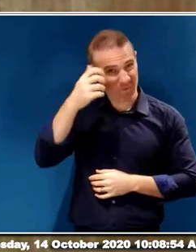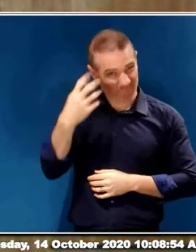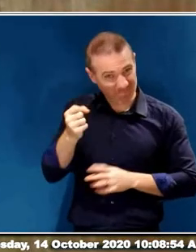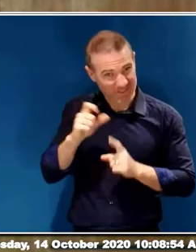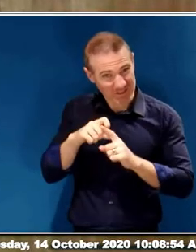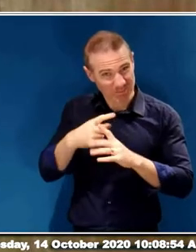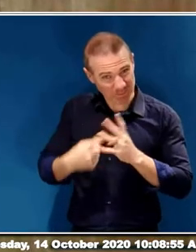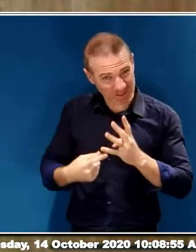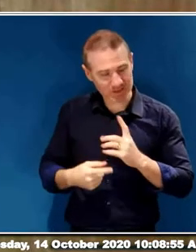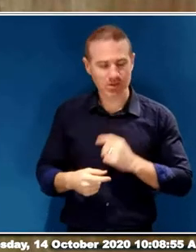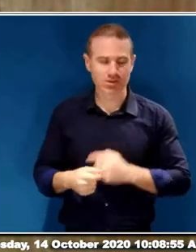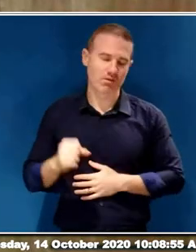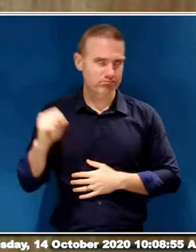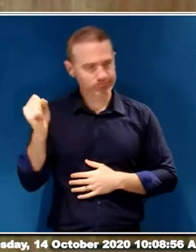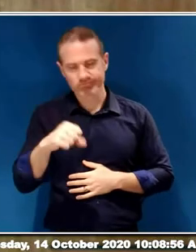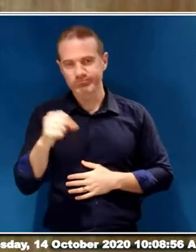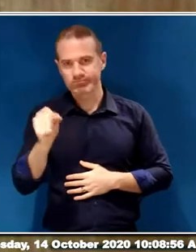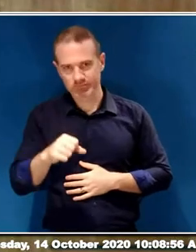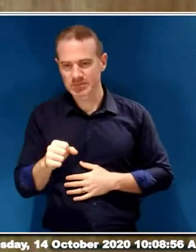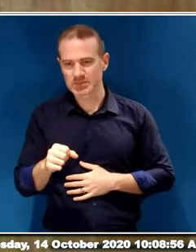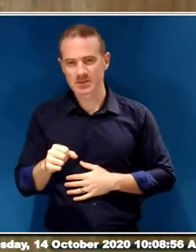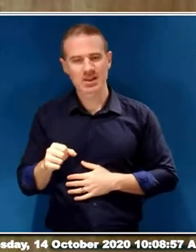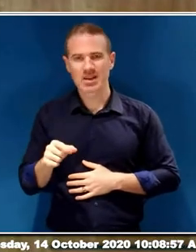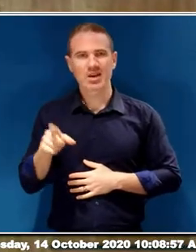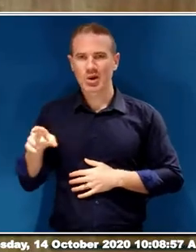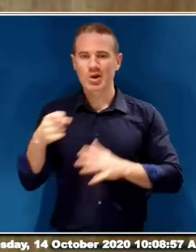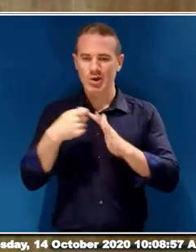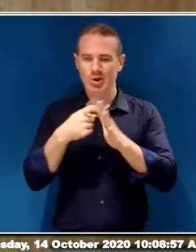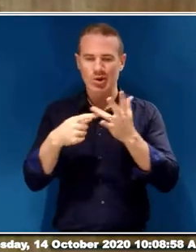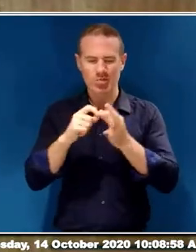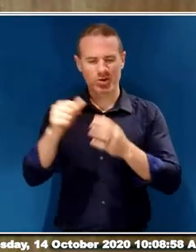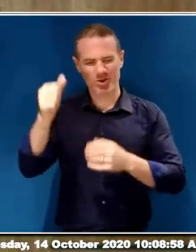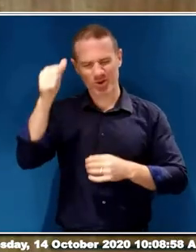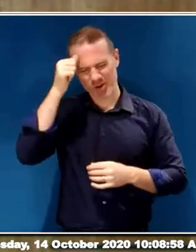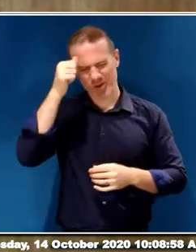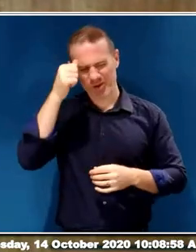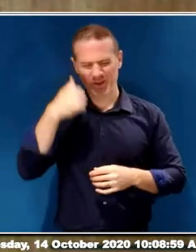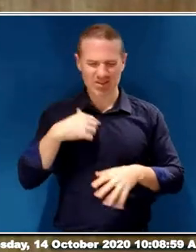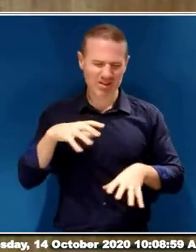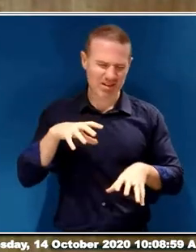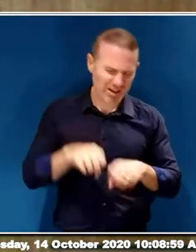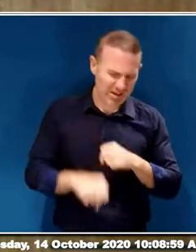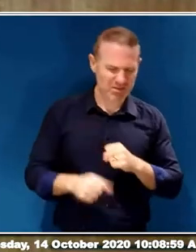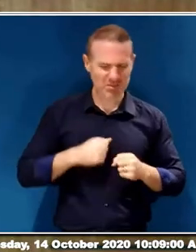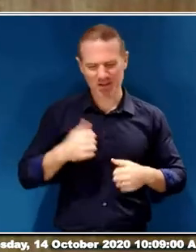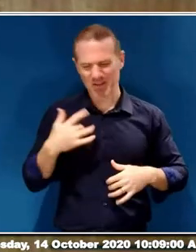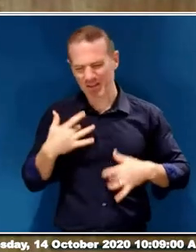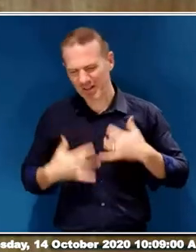He hates being different. He will say "I hate my life, I wish I didn't have autism."